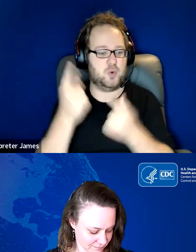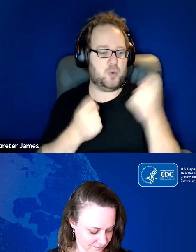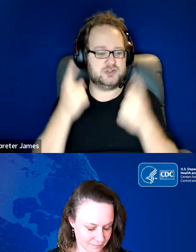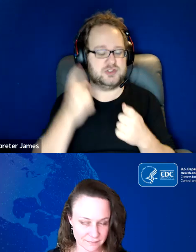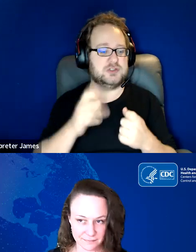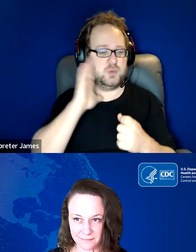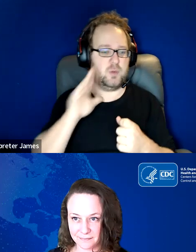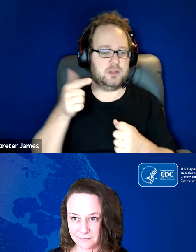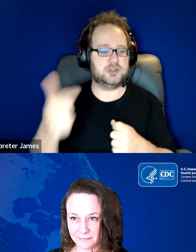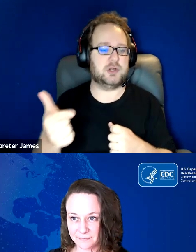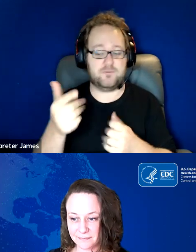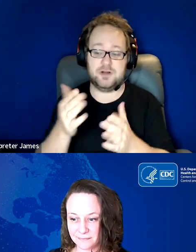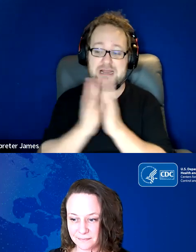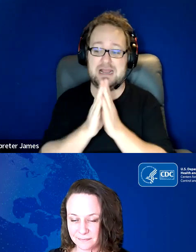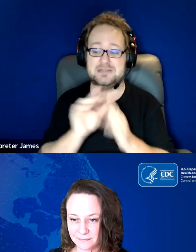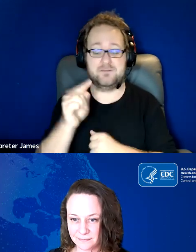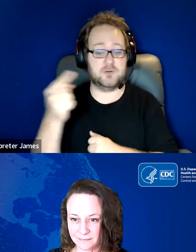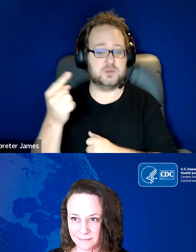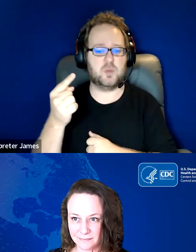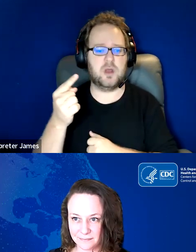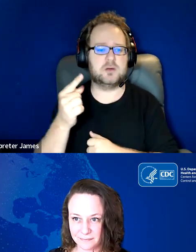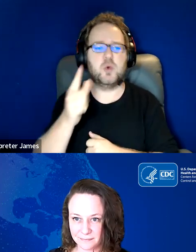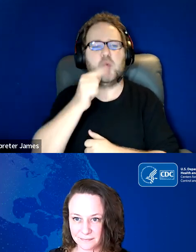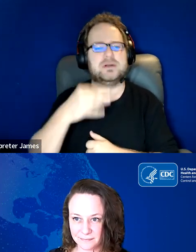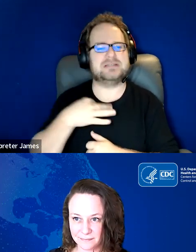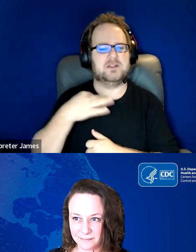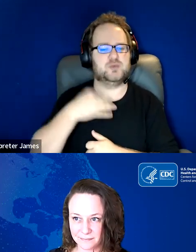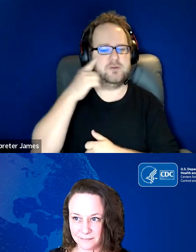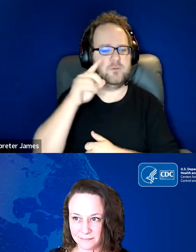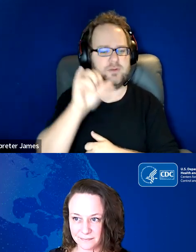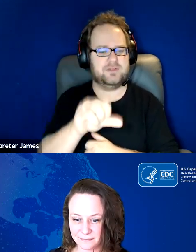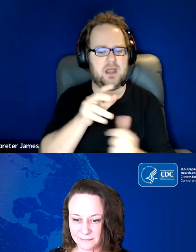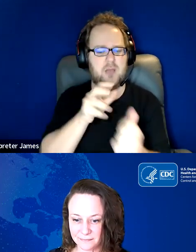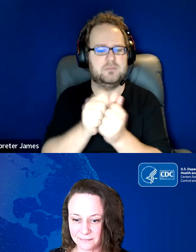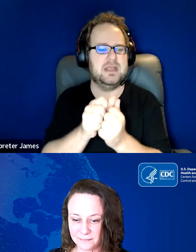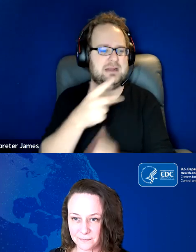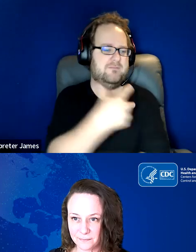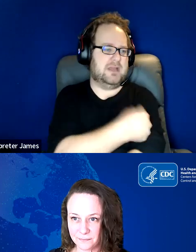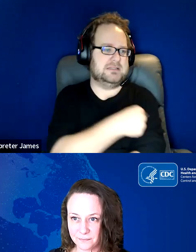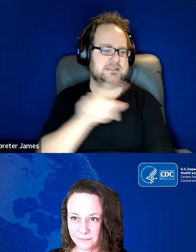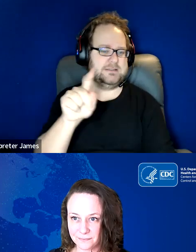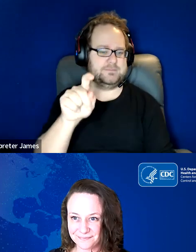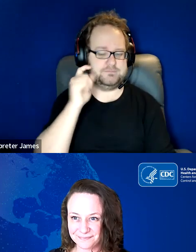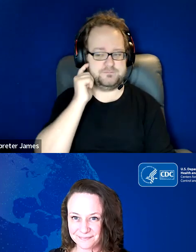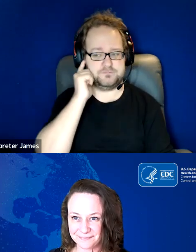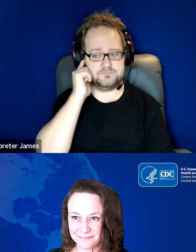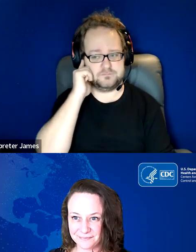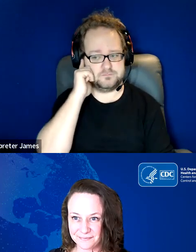over and ask the first one. Who is eligible for the updated vaccine? » Dr. Cohn: I'll take that